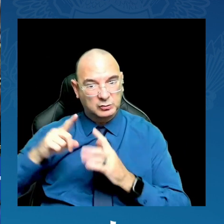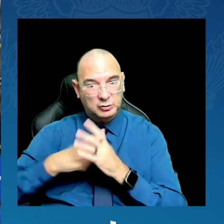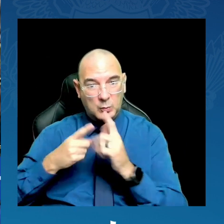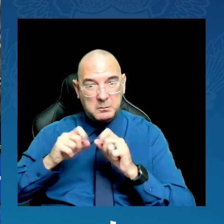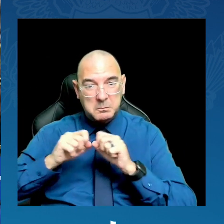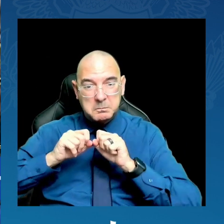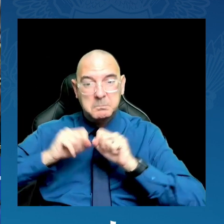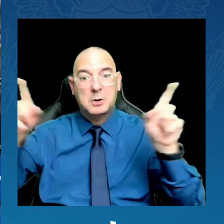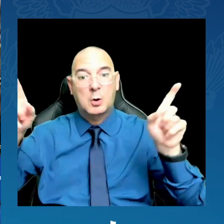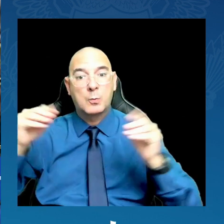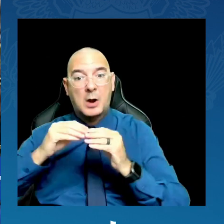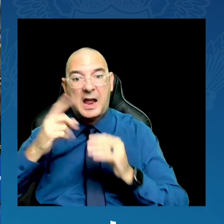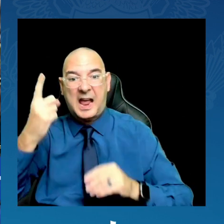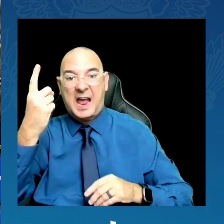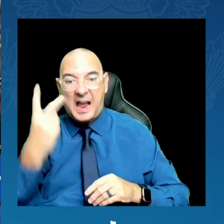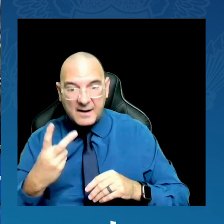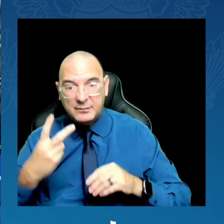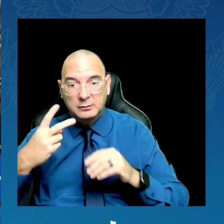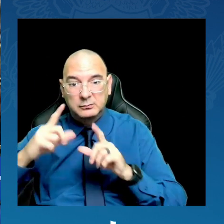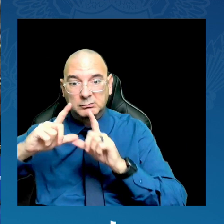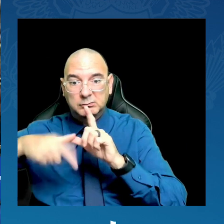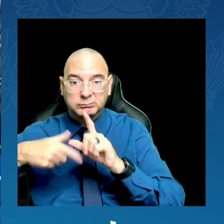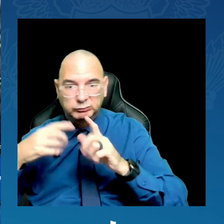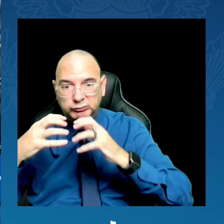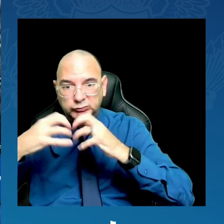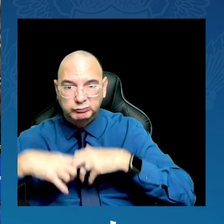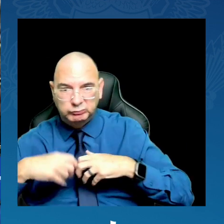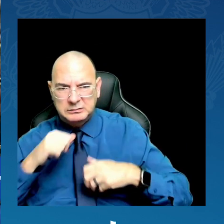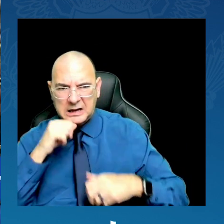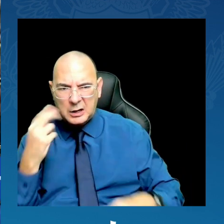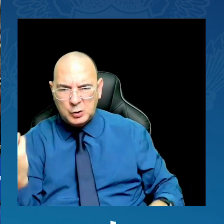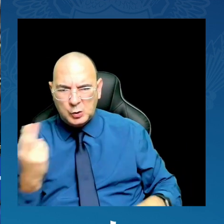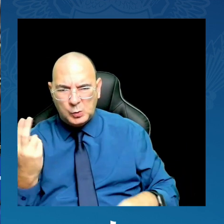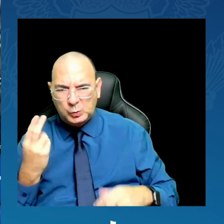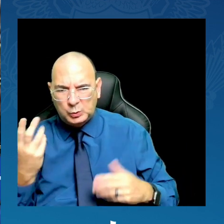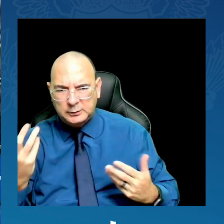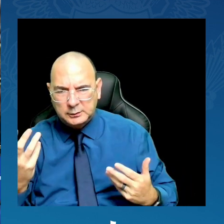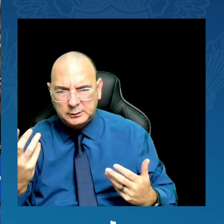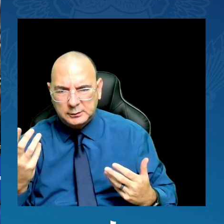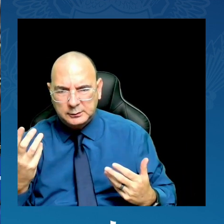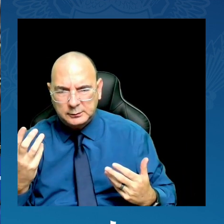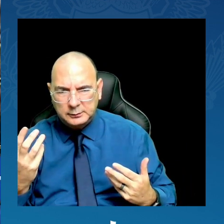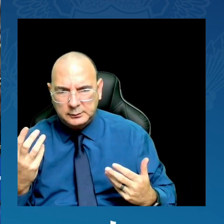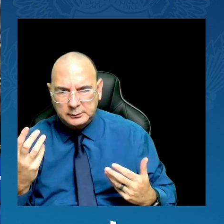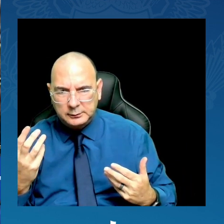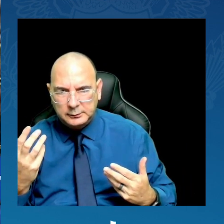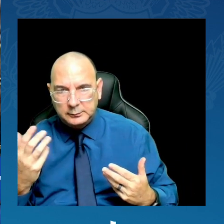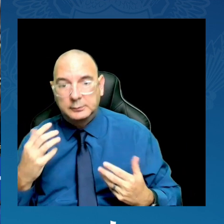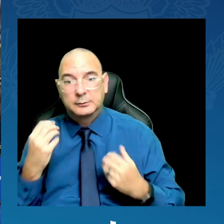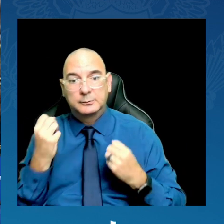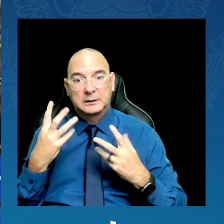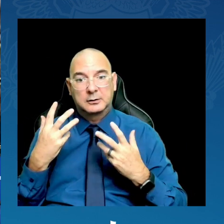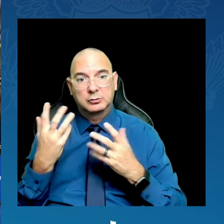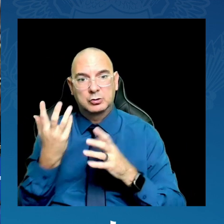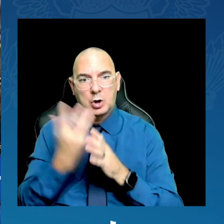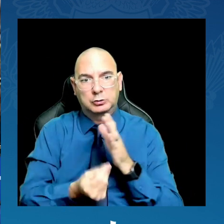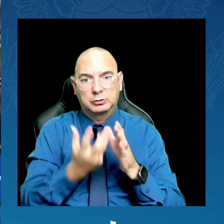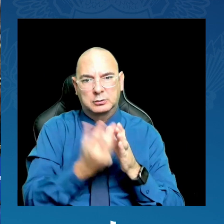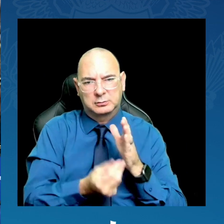They're not being used. And many of them were just launched with the understanding that it was cheaper to leave them up there than to ever make an effort to deorbit.